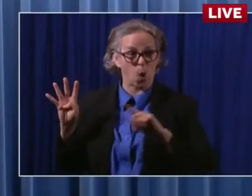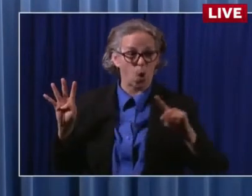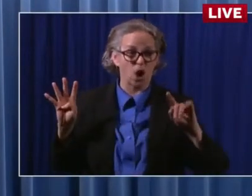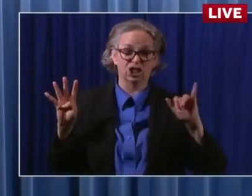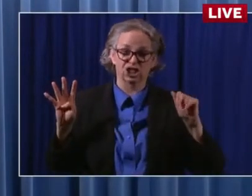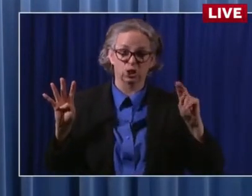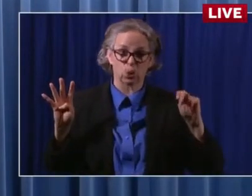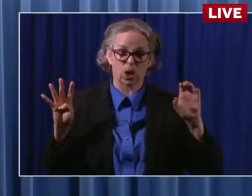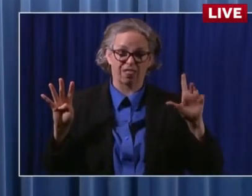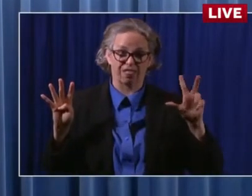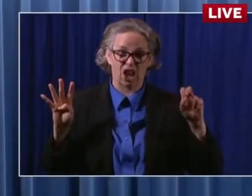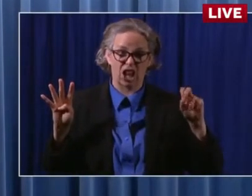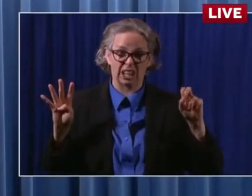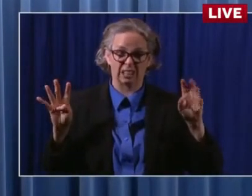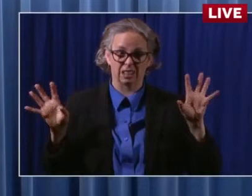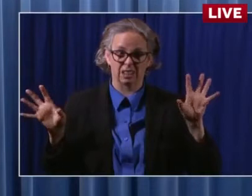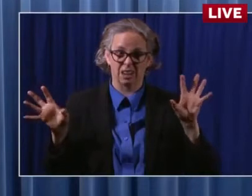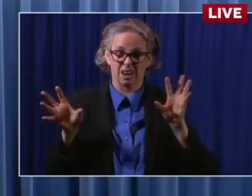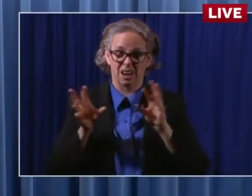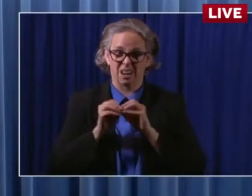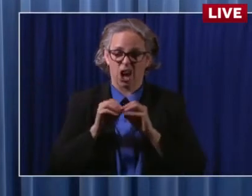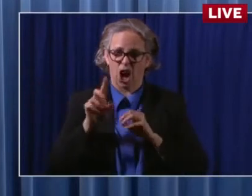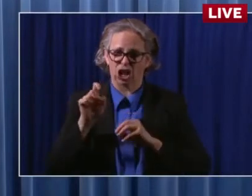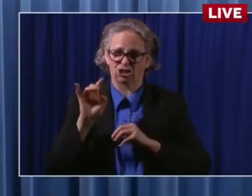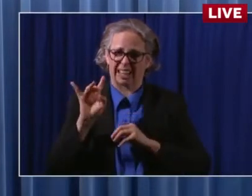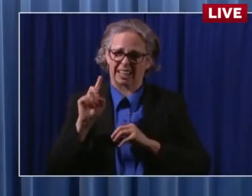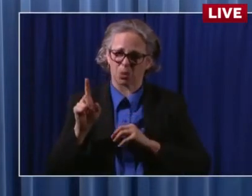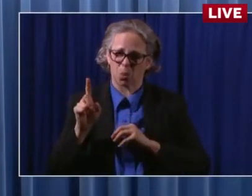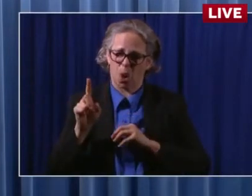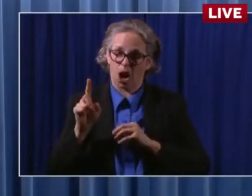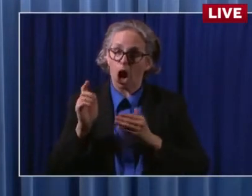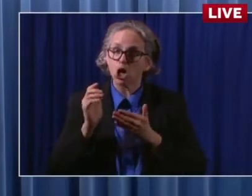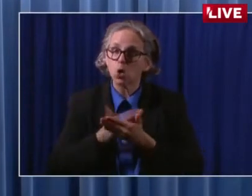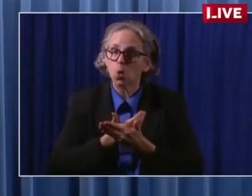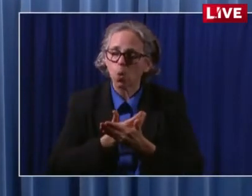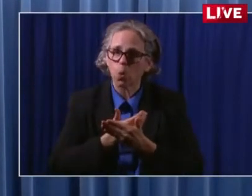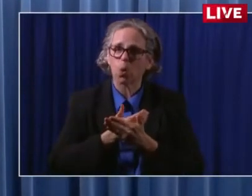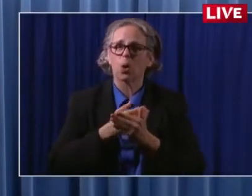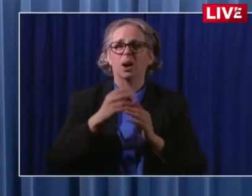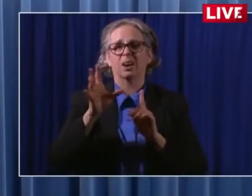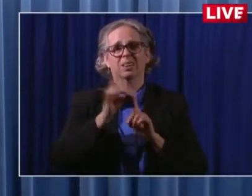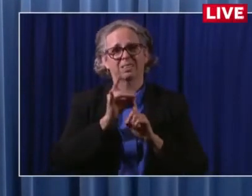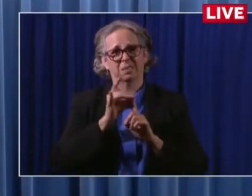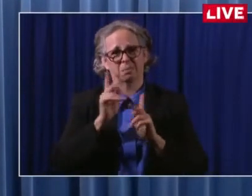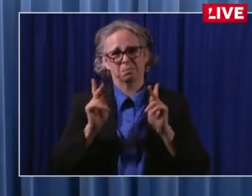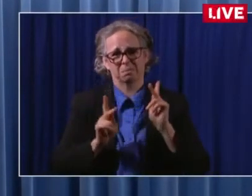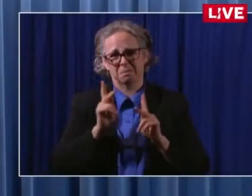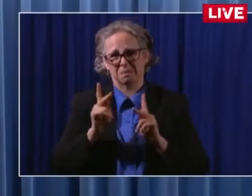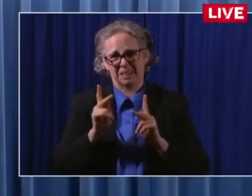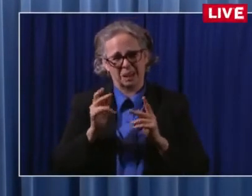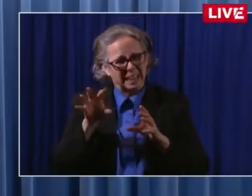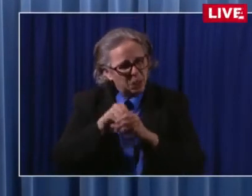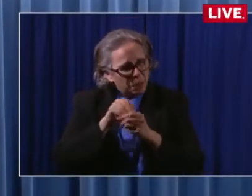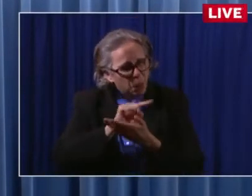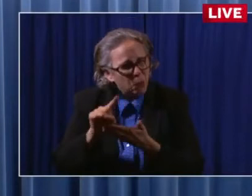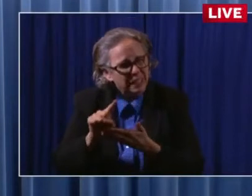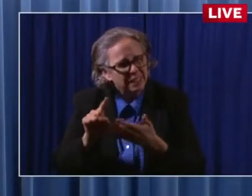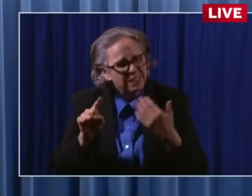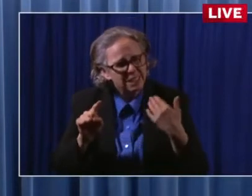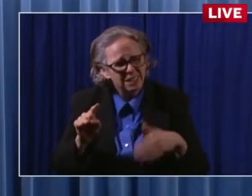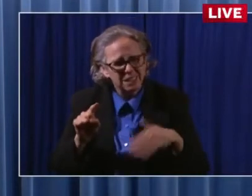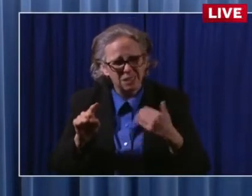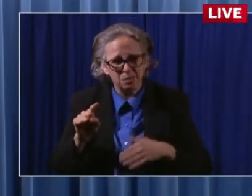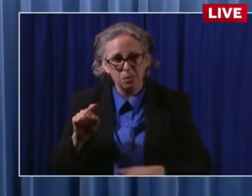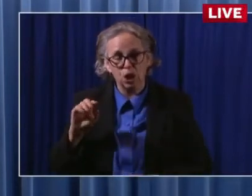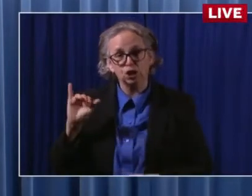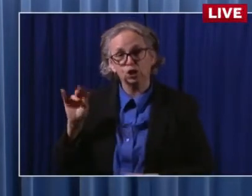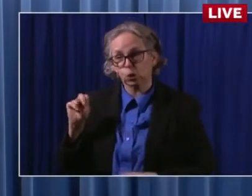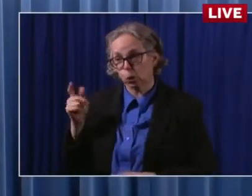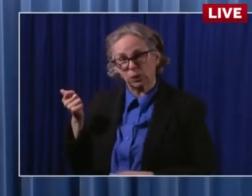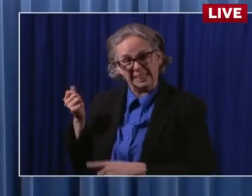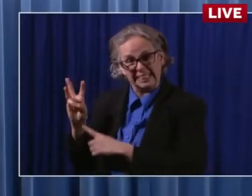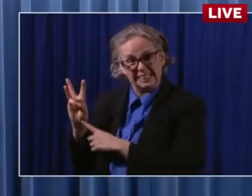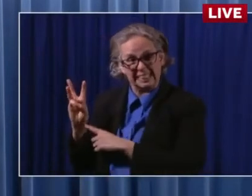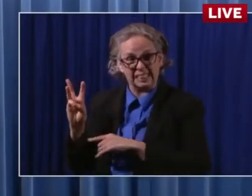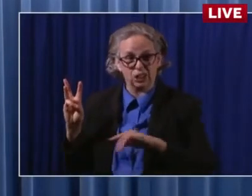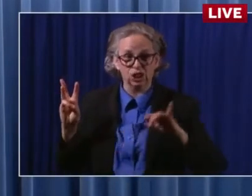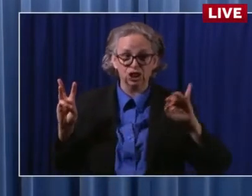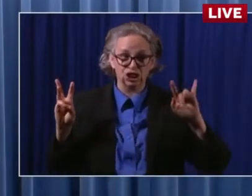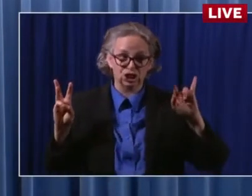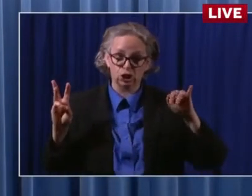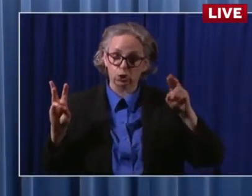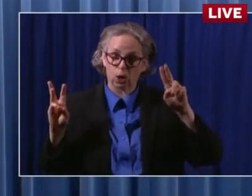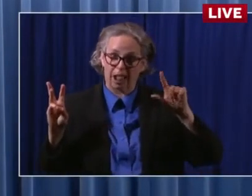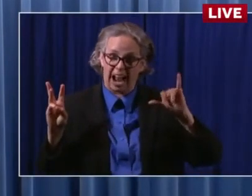BETWEEN JUNE 20 FOUR AND JUNE 30, BUTLER COUNTY HAD 181 CASES REPORTED, THE LARGEST NUMBER OF COVID-19 WEEKLY CASES REPORTED FOR THEM SINCE THE BEGINNING OF THE PANDEMIC.